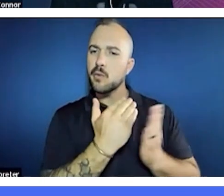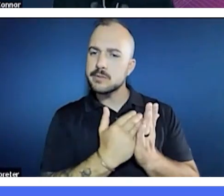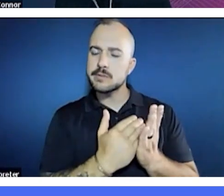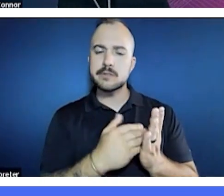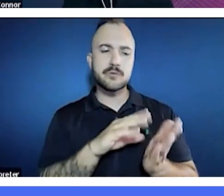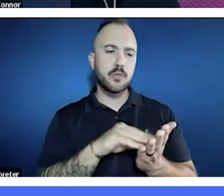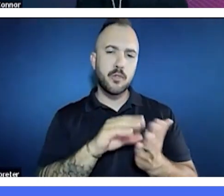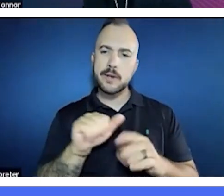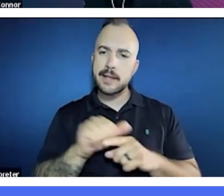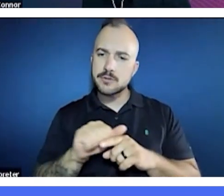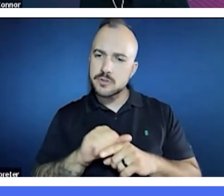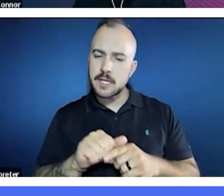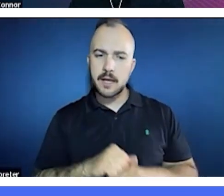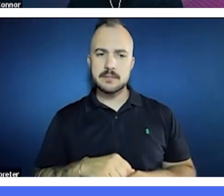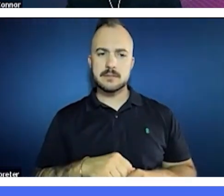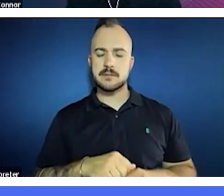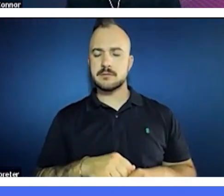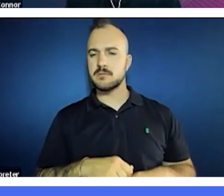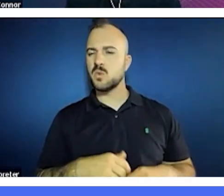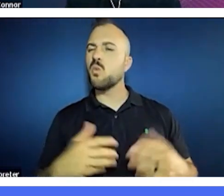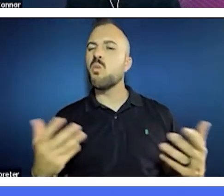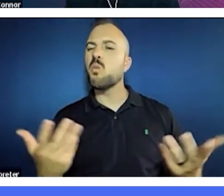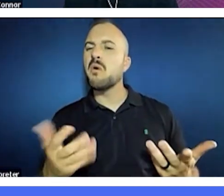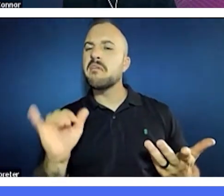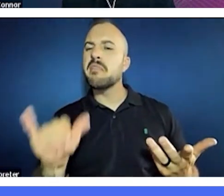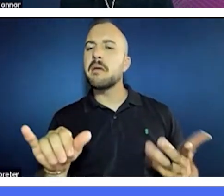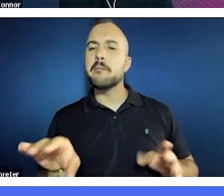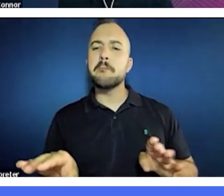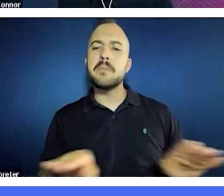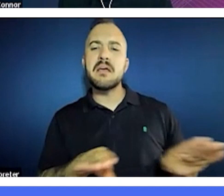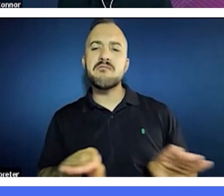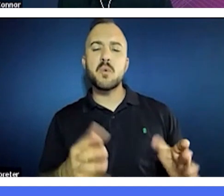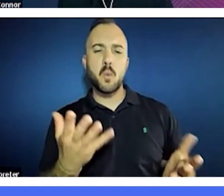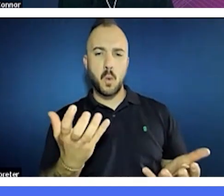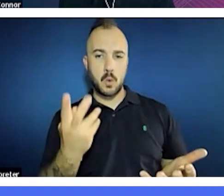And what is the behavior that we actually want to see them do?